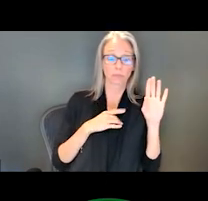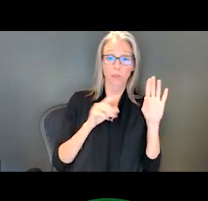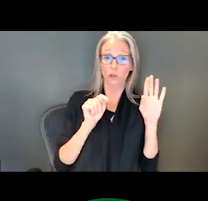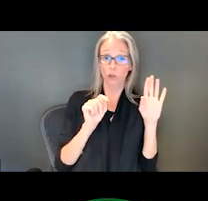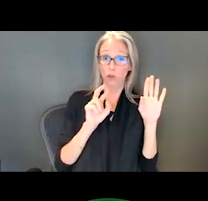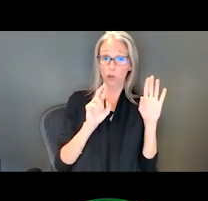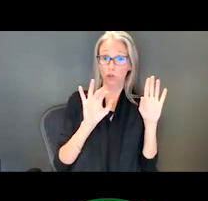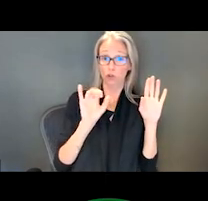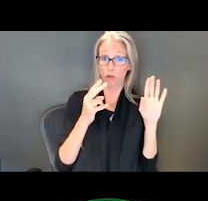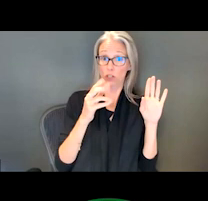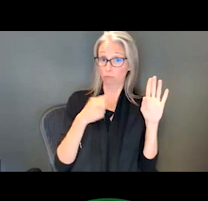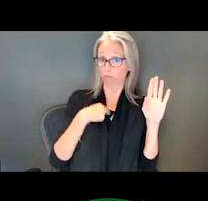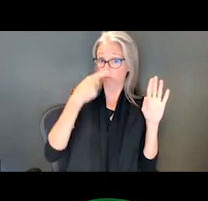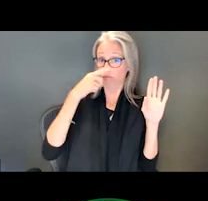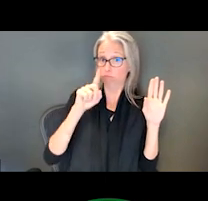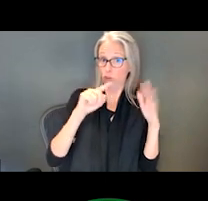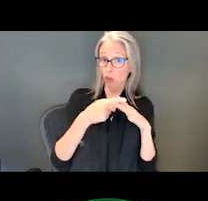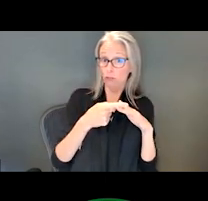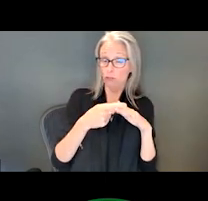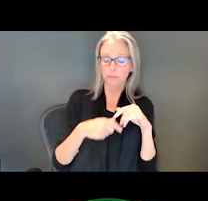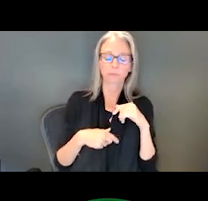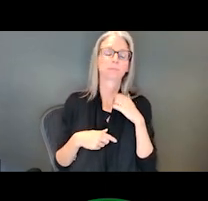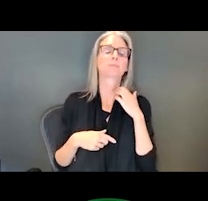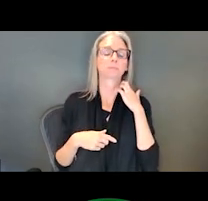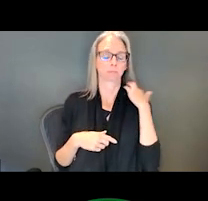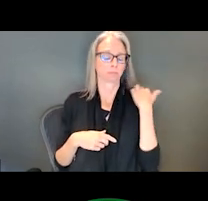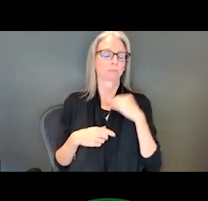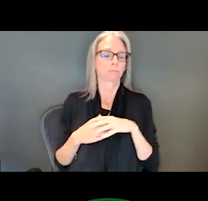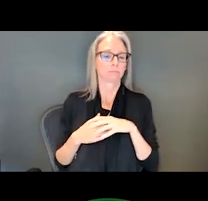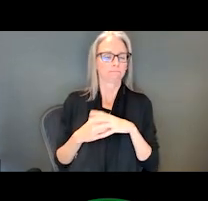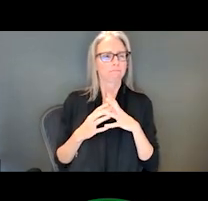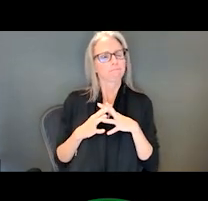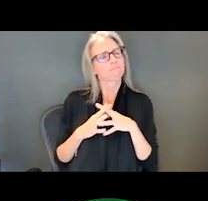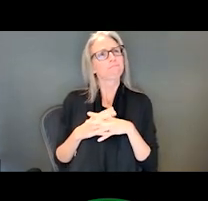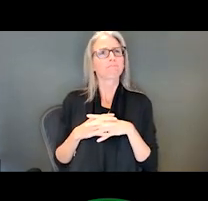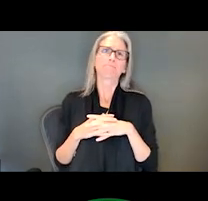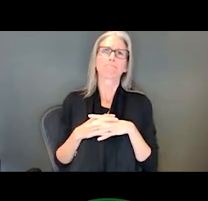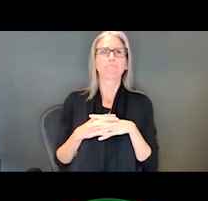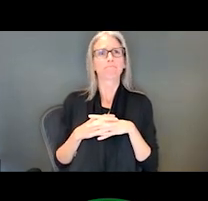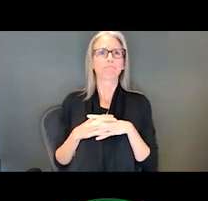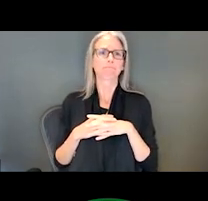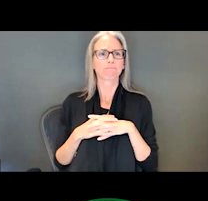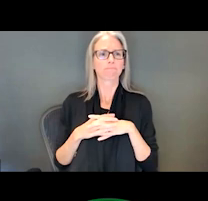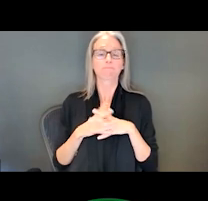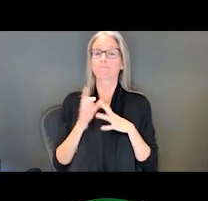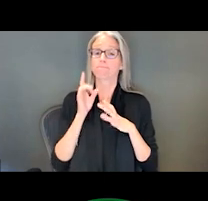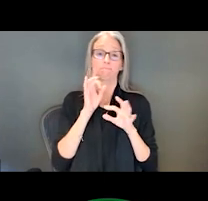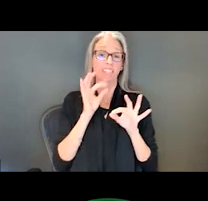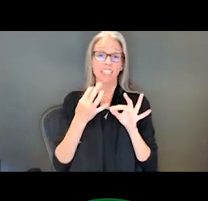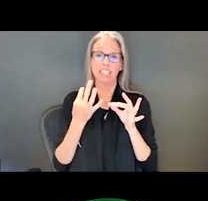terms. Less philosophical. But I think they are very distinct things. And I think accessibility